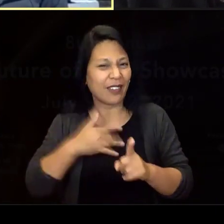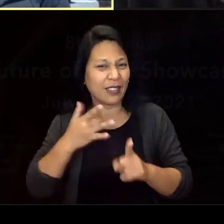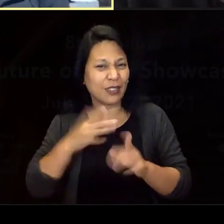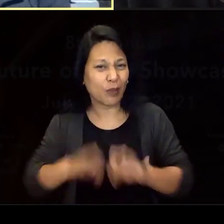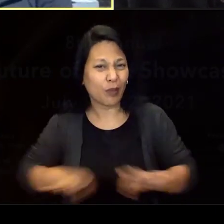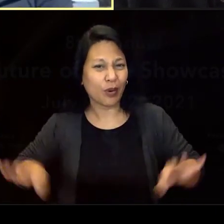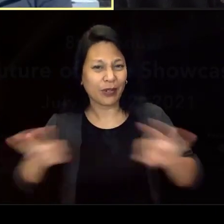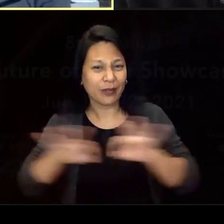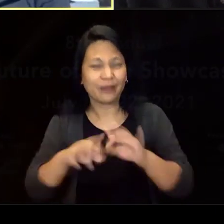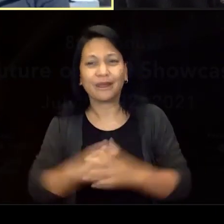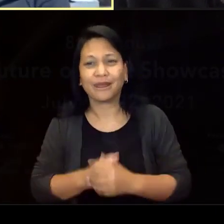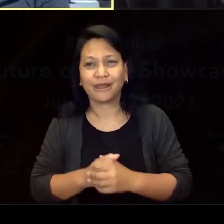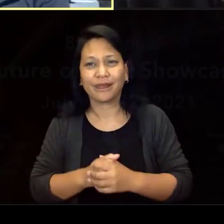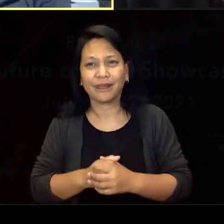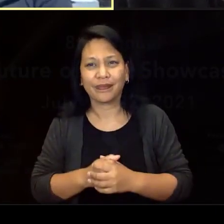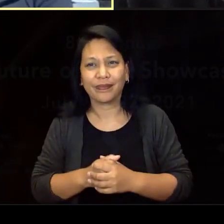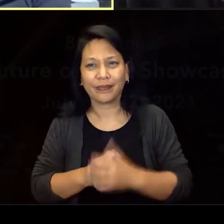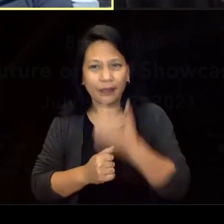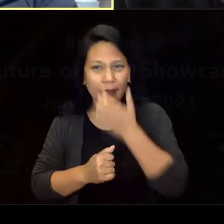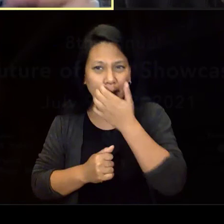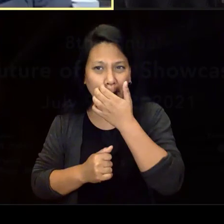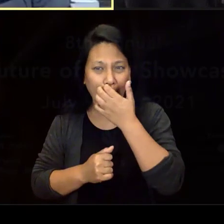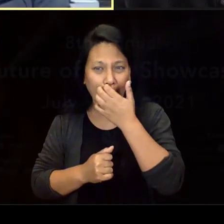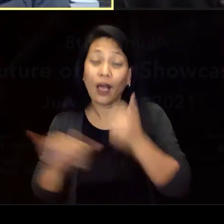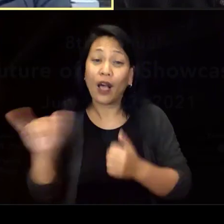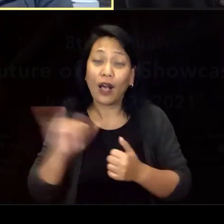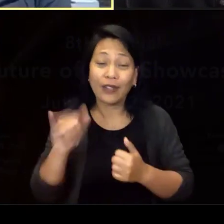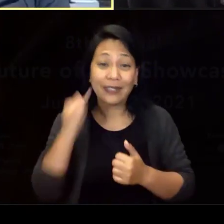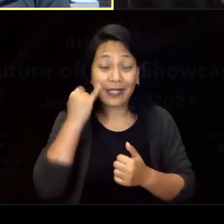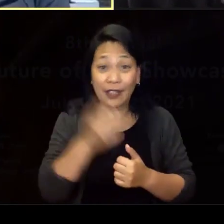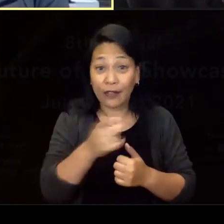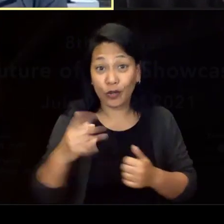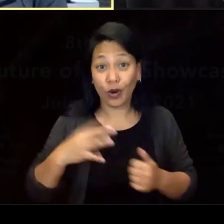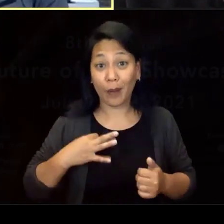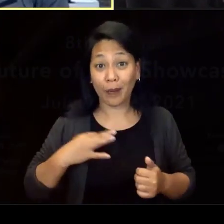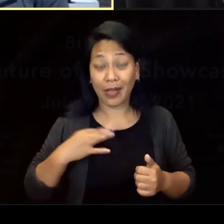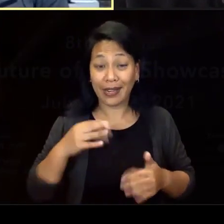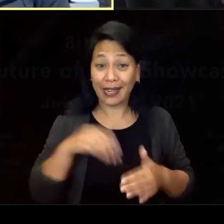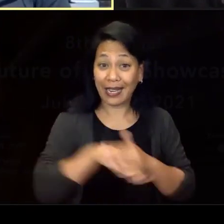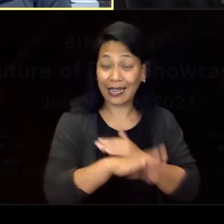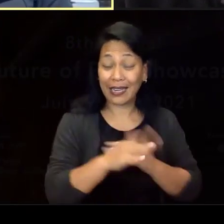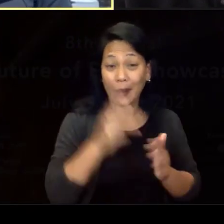And also there isn't, for anyone trying to get into makeup and makeup artistry as well,